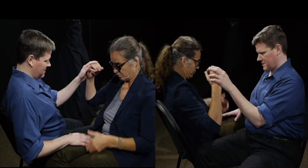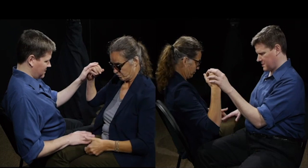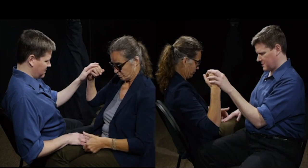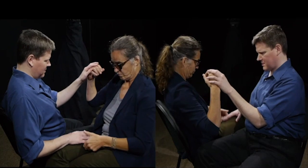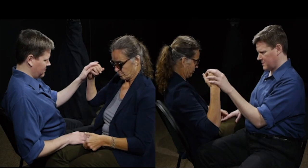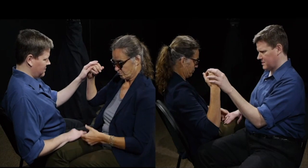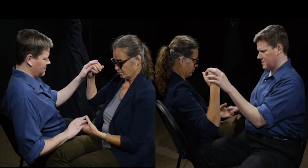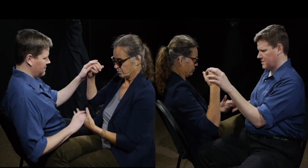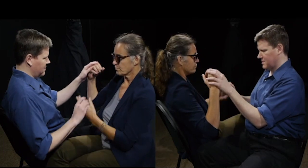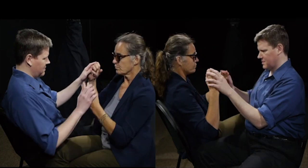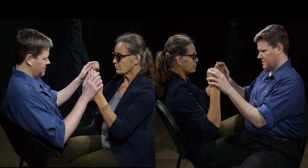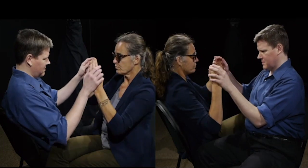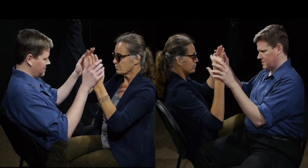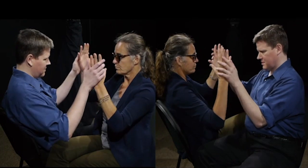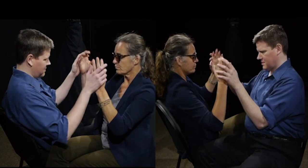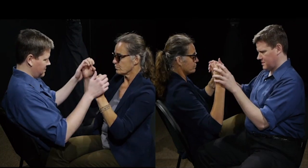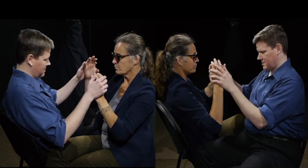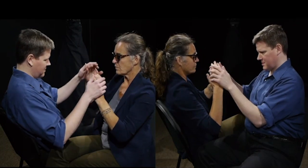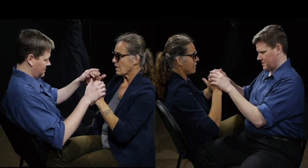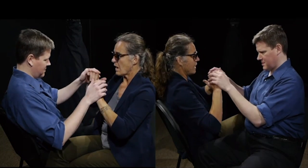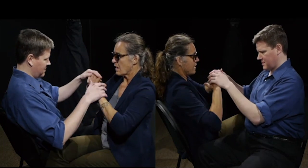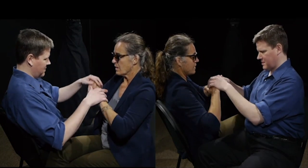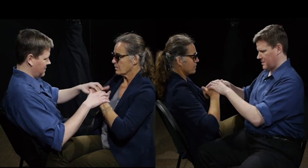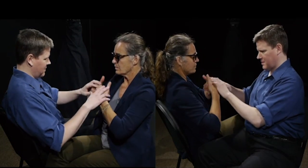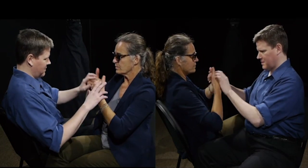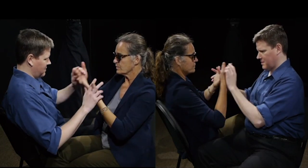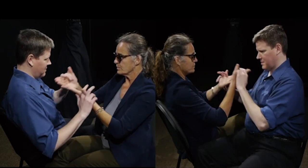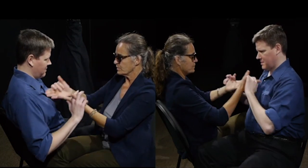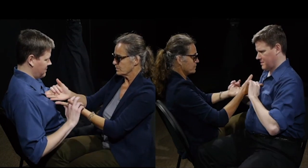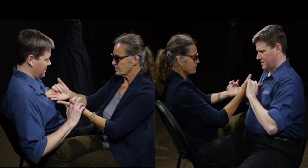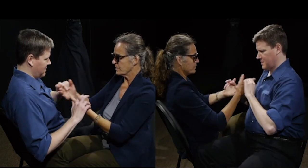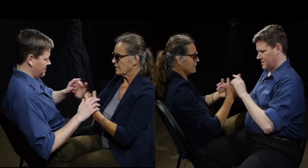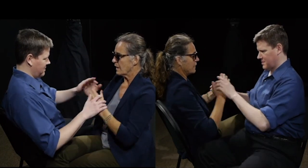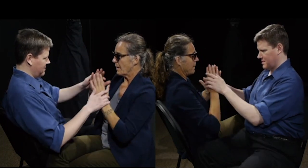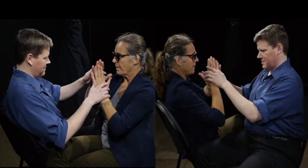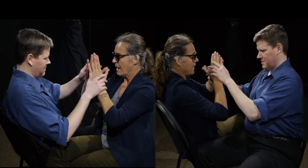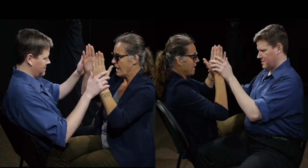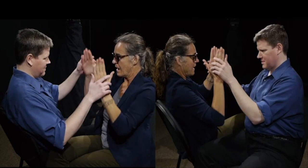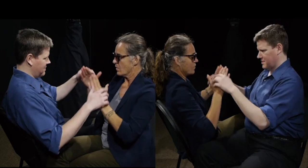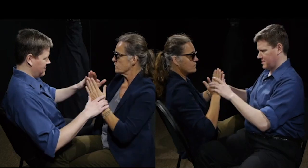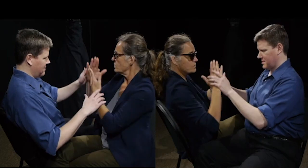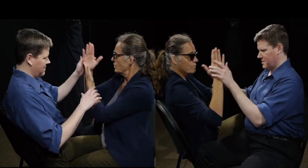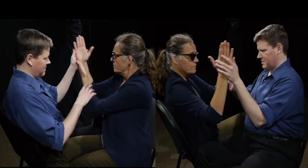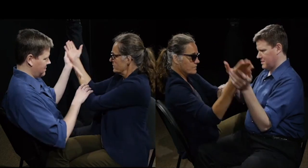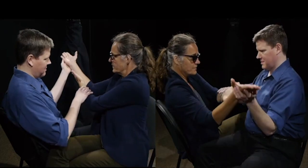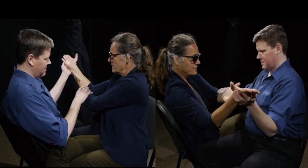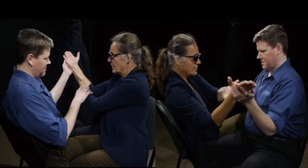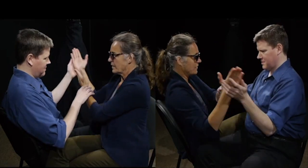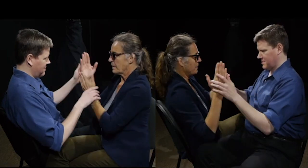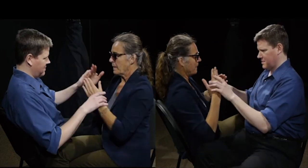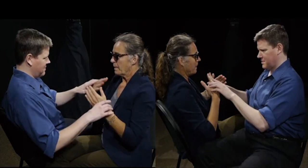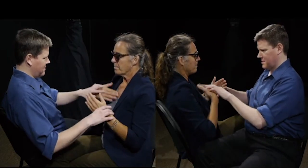signs like "house" or references to "over there," such as "My home is over there," are all produced with just two hands.